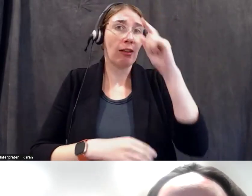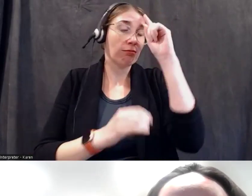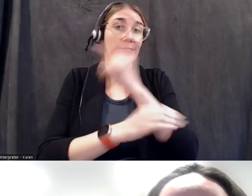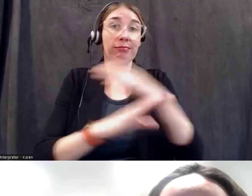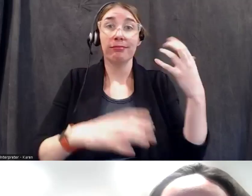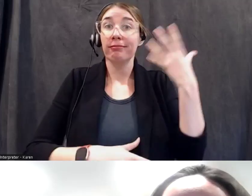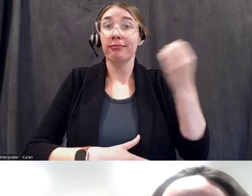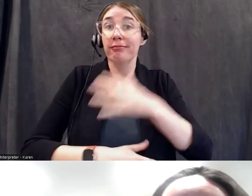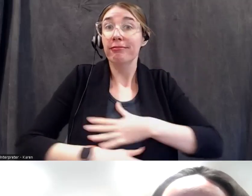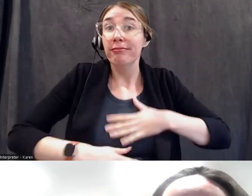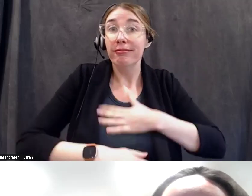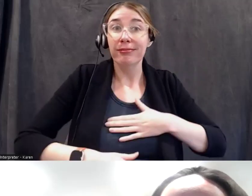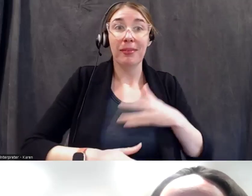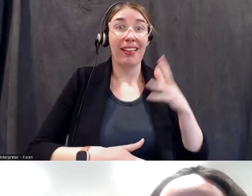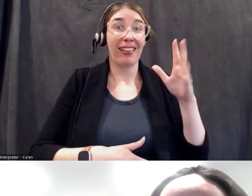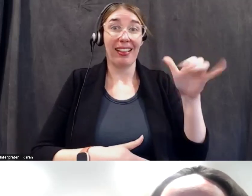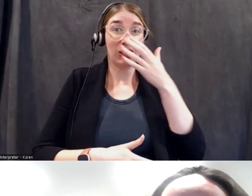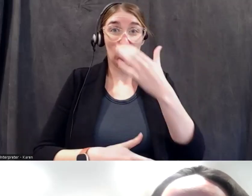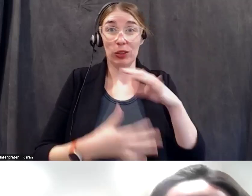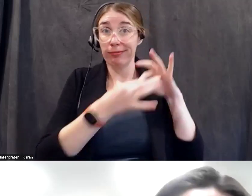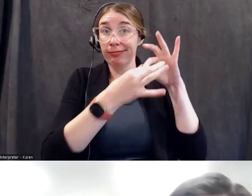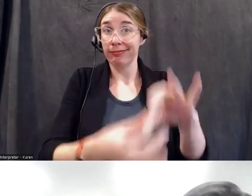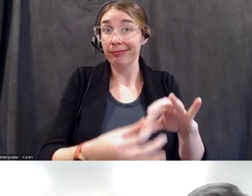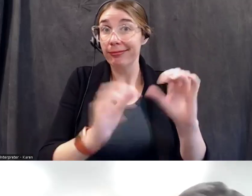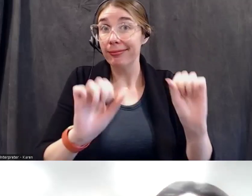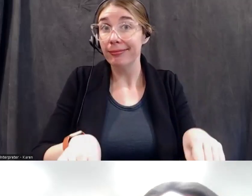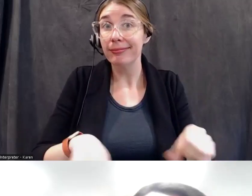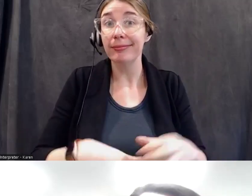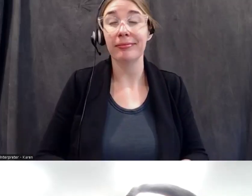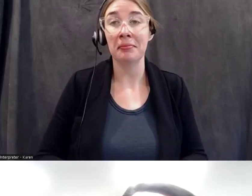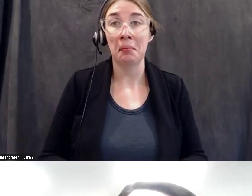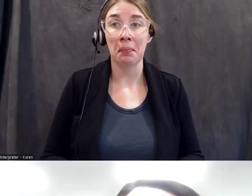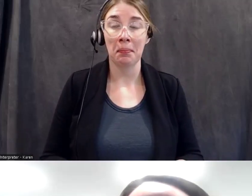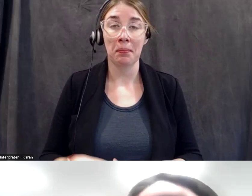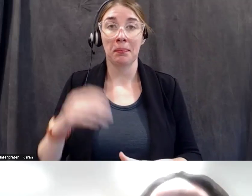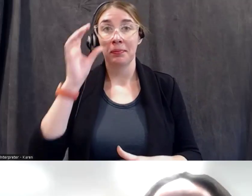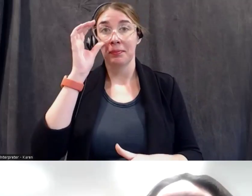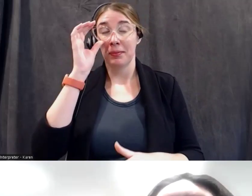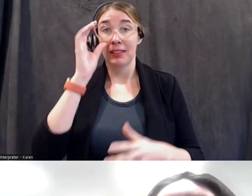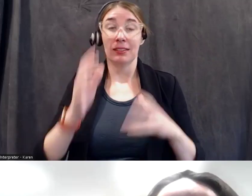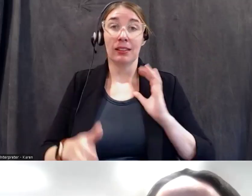that's a great tie-in, because I think all of us, you went above what you do for a job, so if you